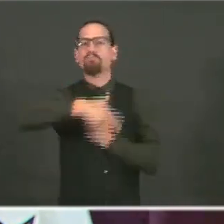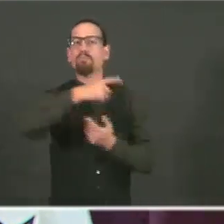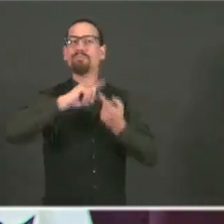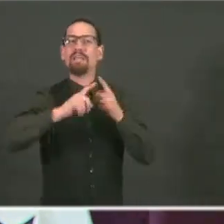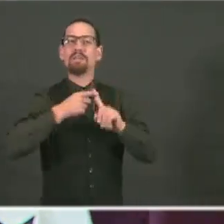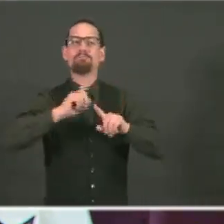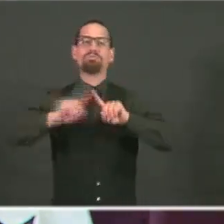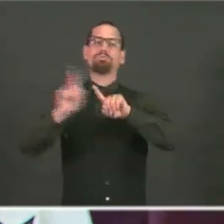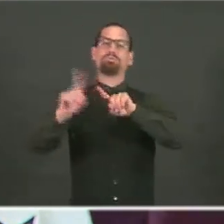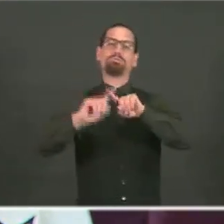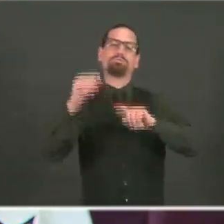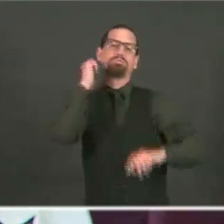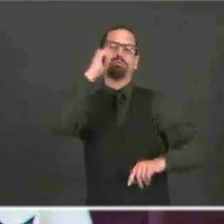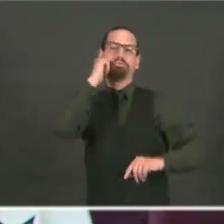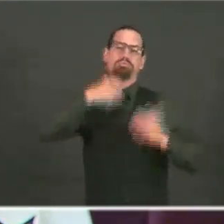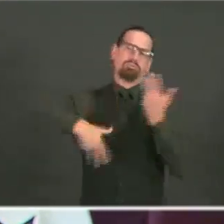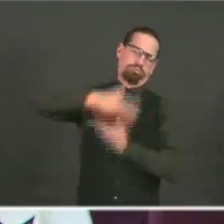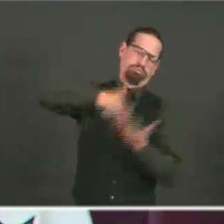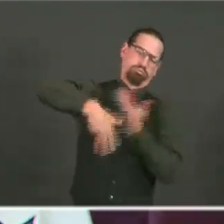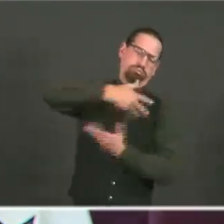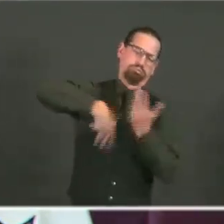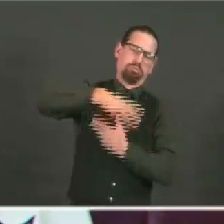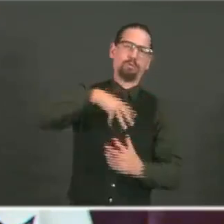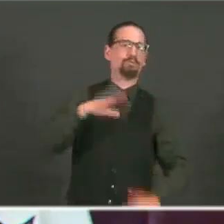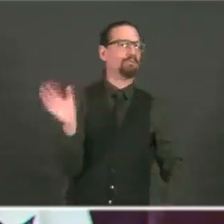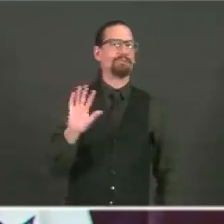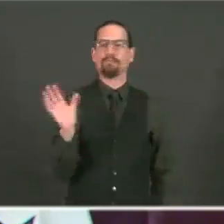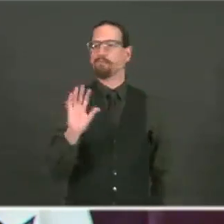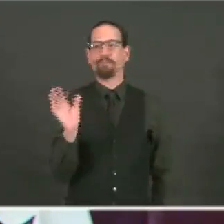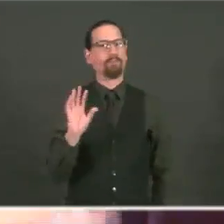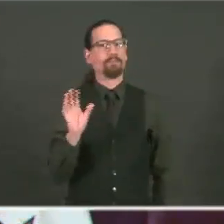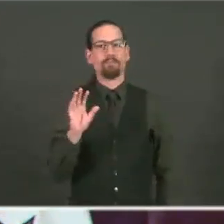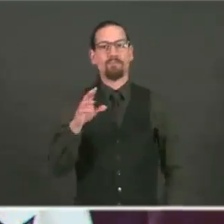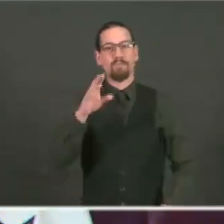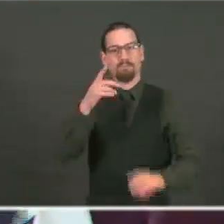TRY TO LIMIT YOUR SOCIAL GROUPS. IN THIS INSTANCE, THERE WAS NO BIG BASH.